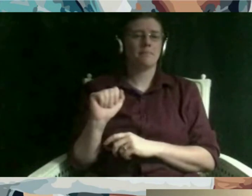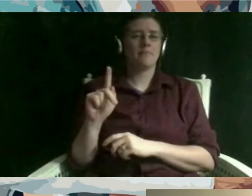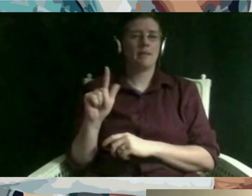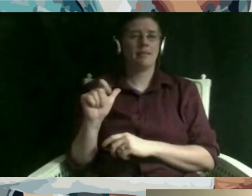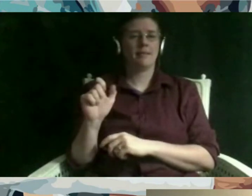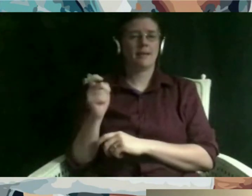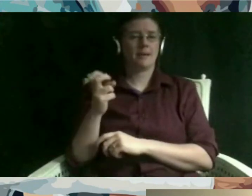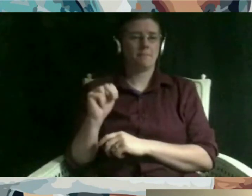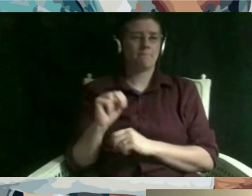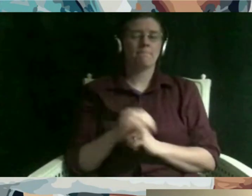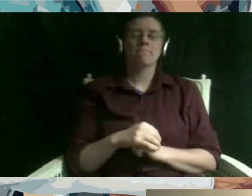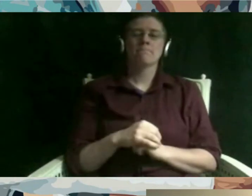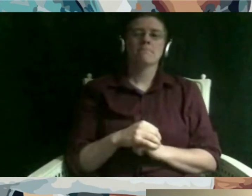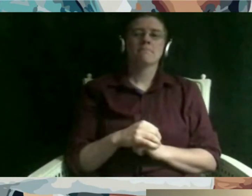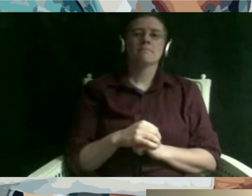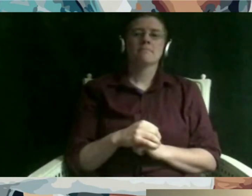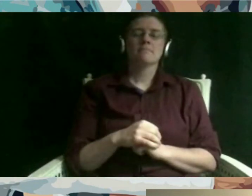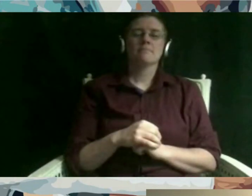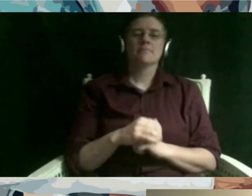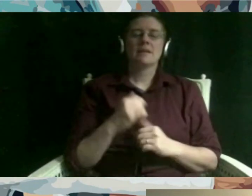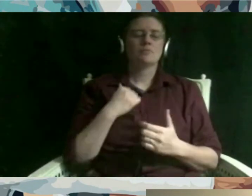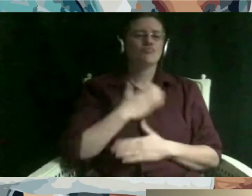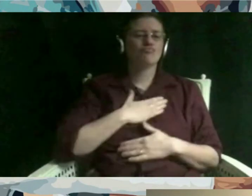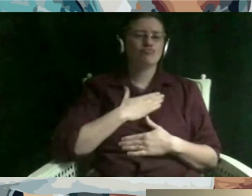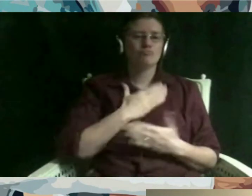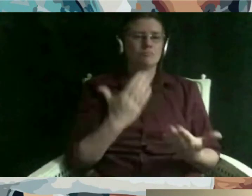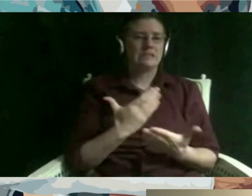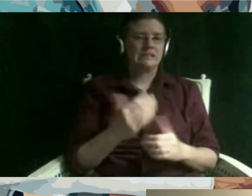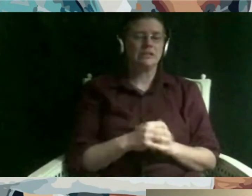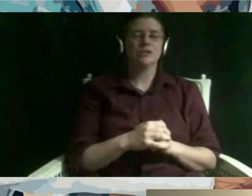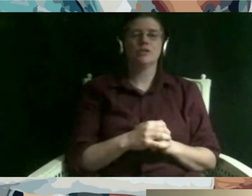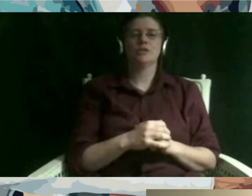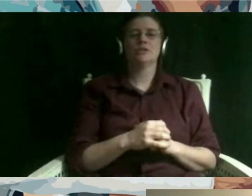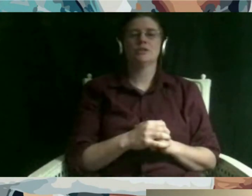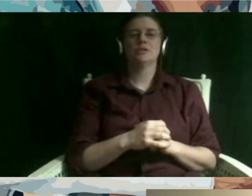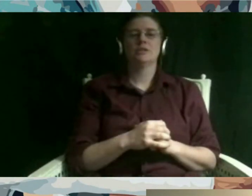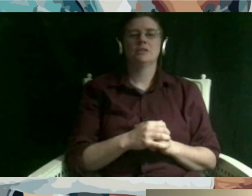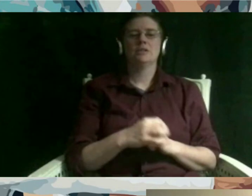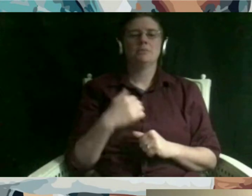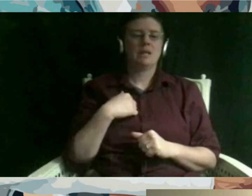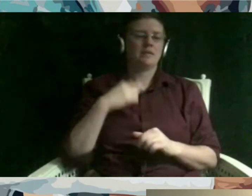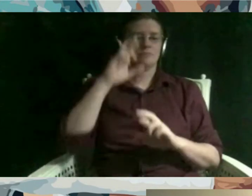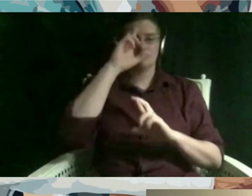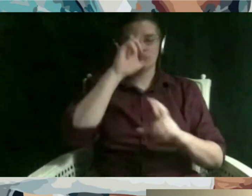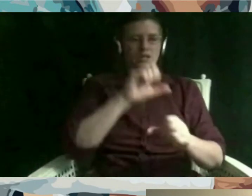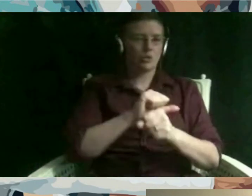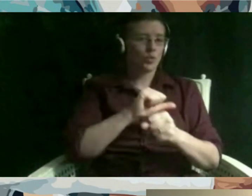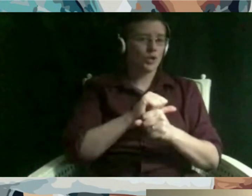i i've you know absolutely respected the work that you celebrating diversity has done over